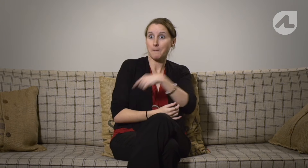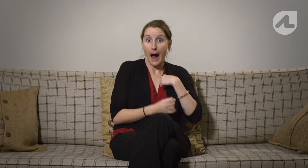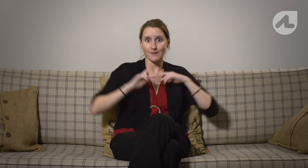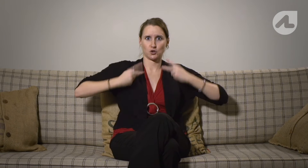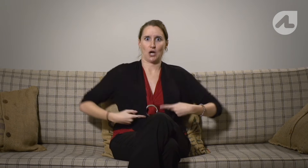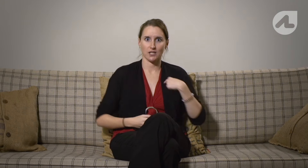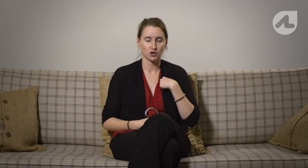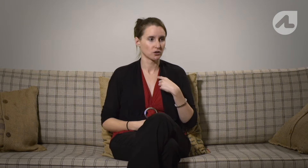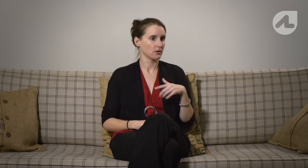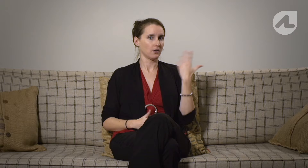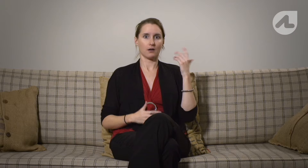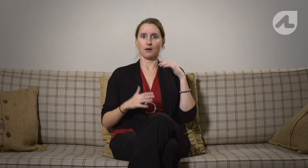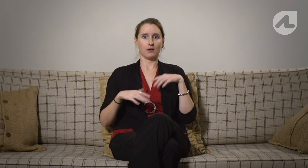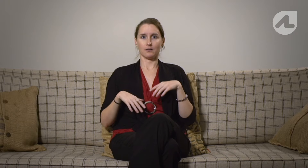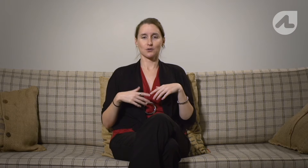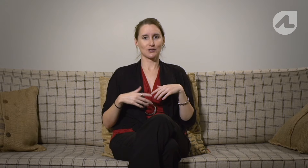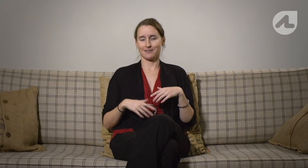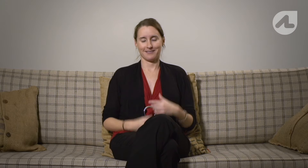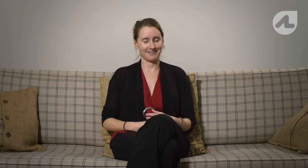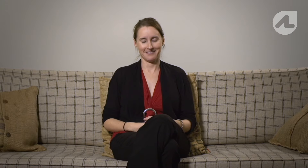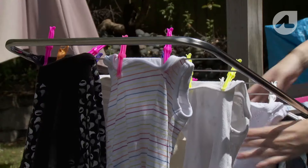Vomiting on my shoulder, so then my clothes had to be washed.